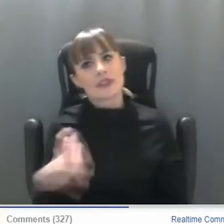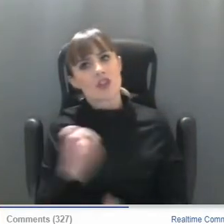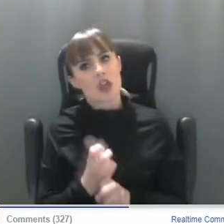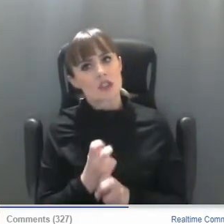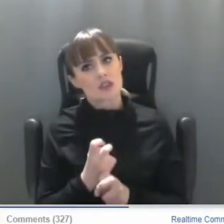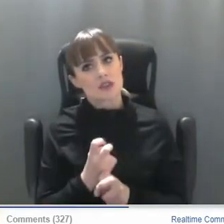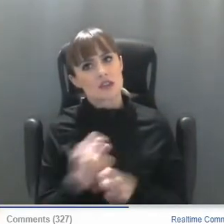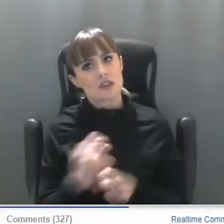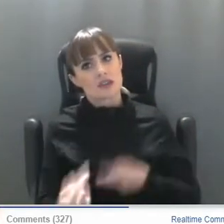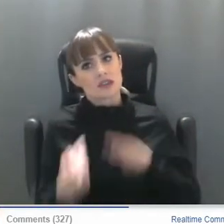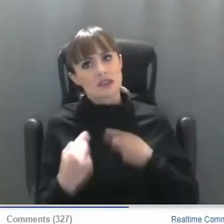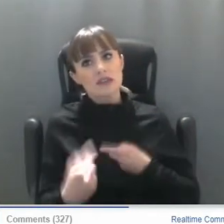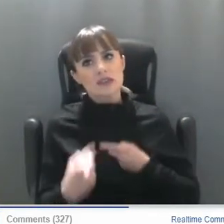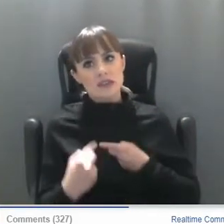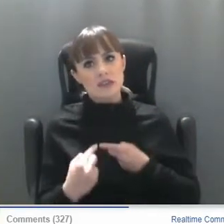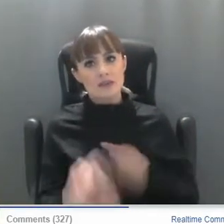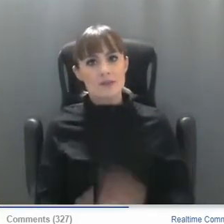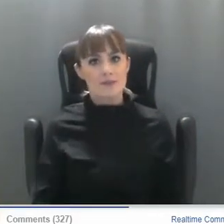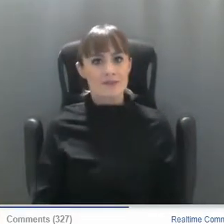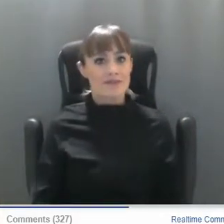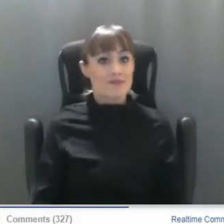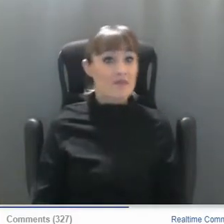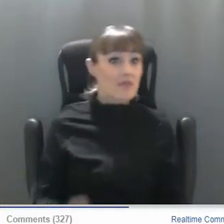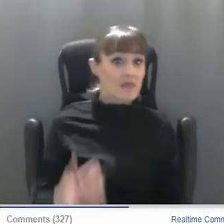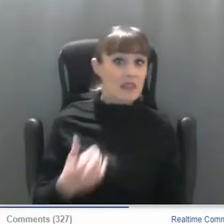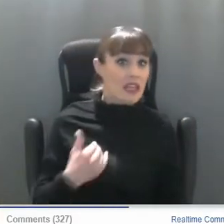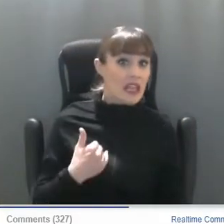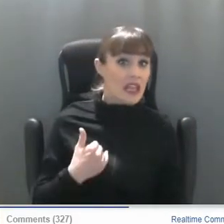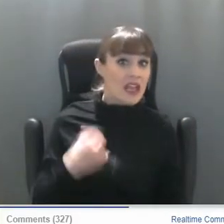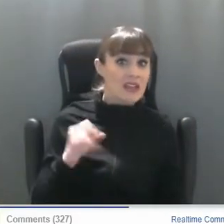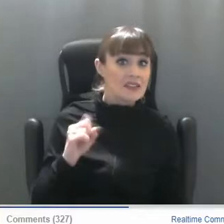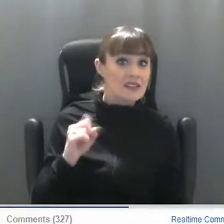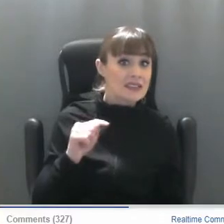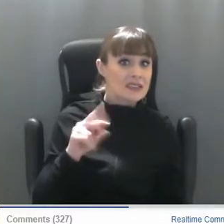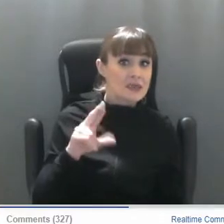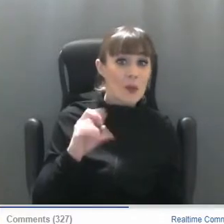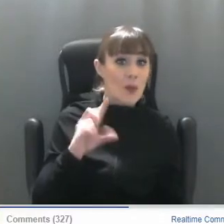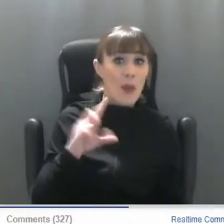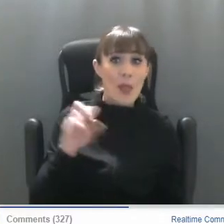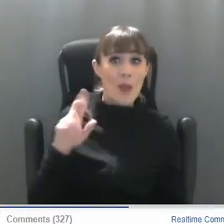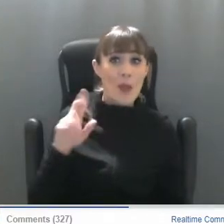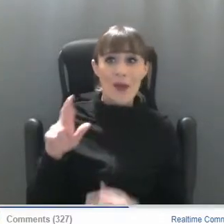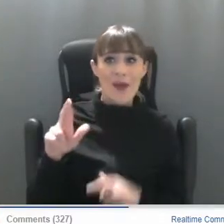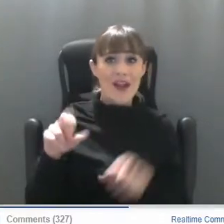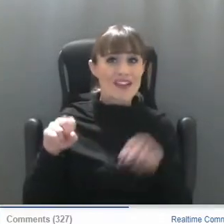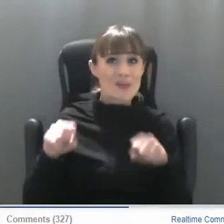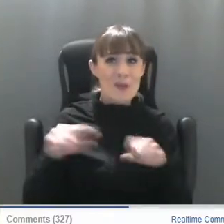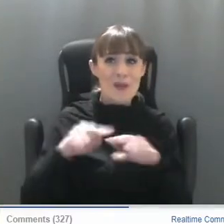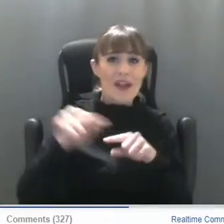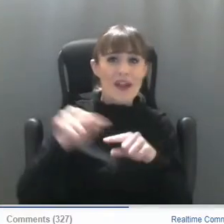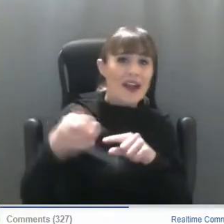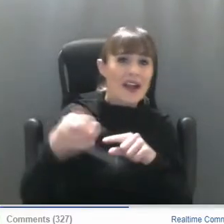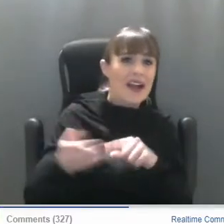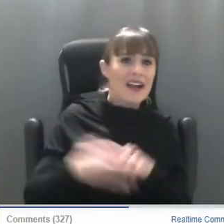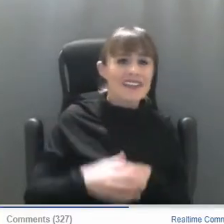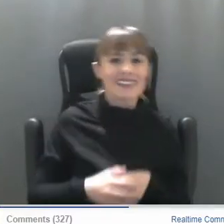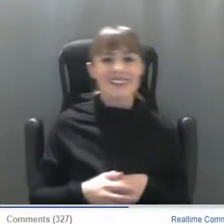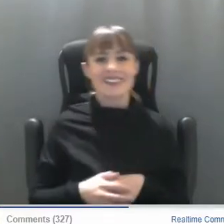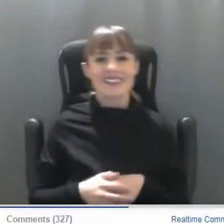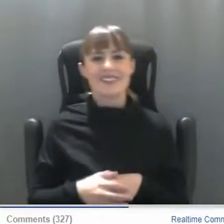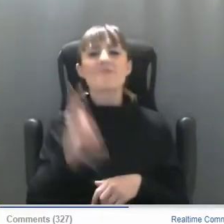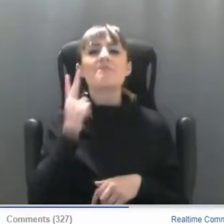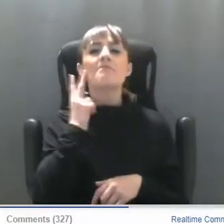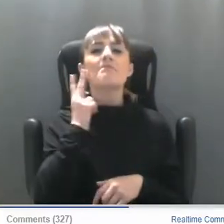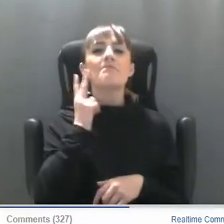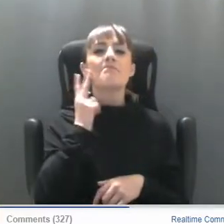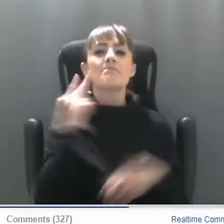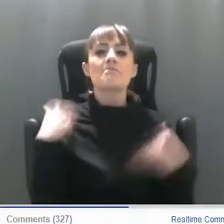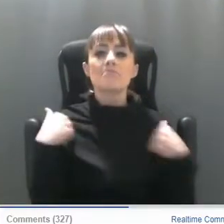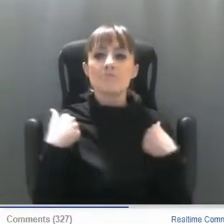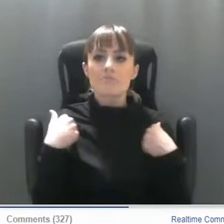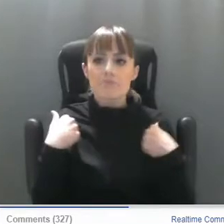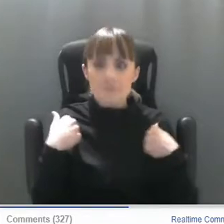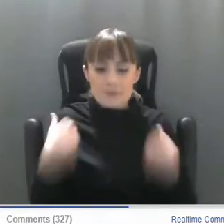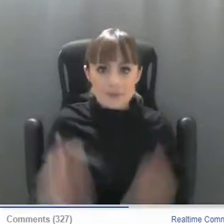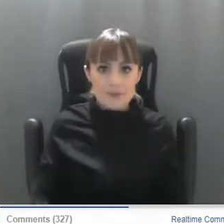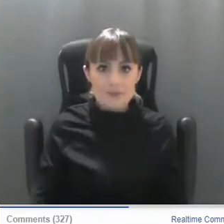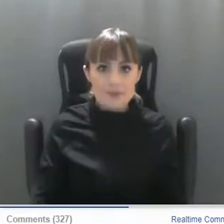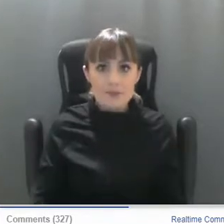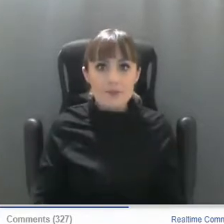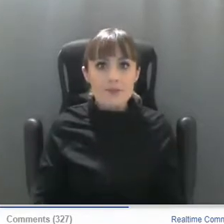runaway stroller up here. Runaway stroller. See if we can, see. Trying to